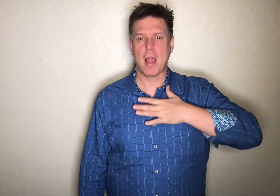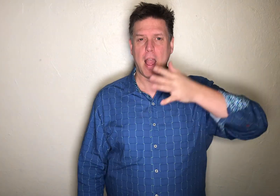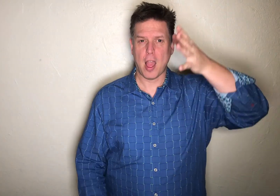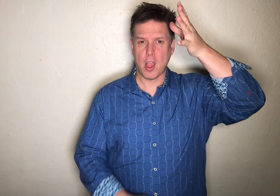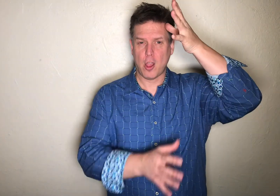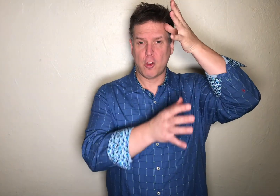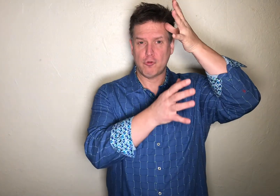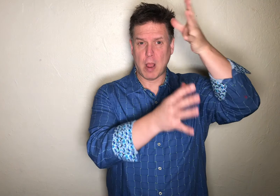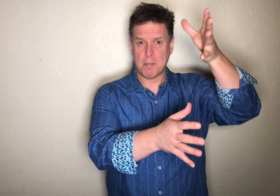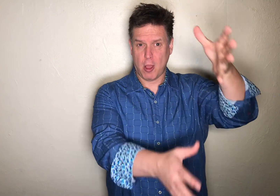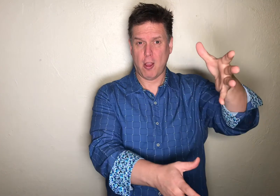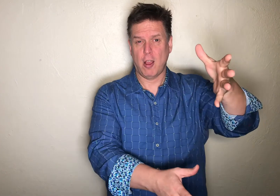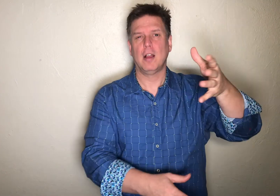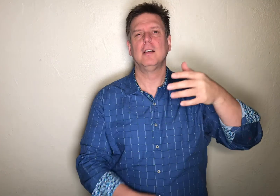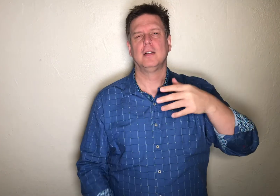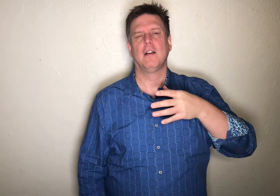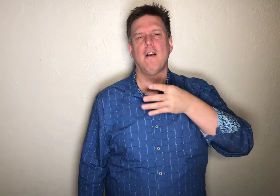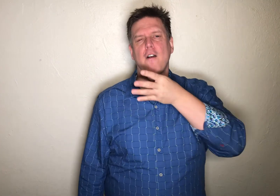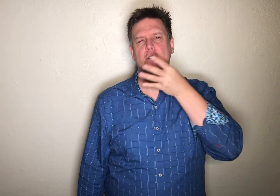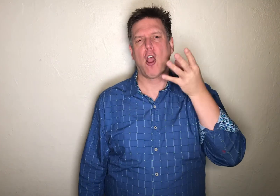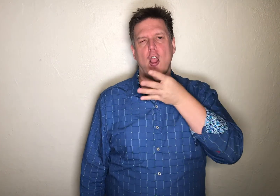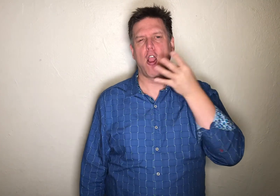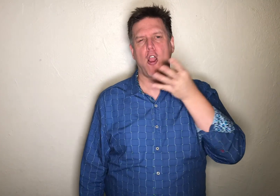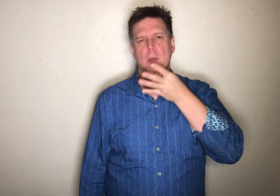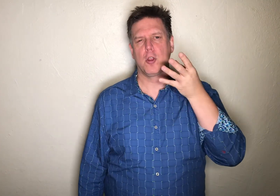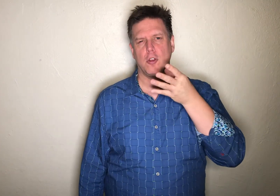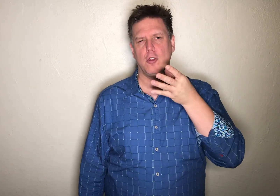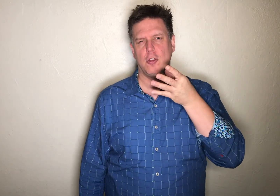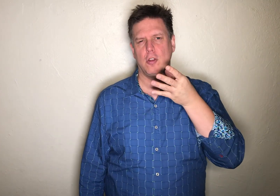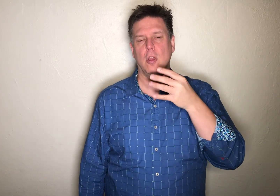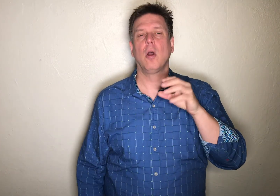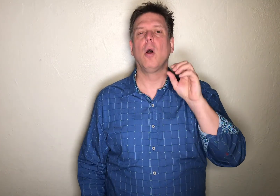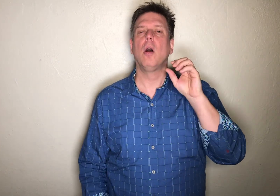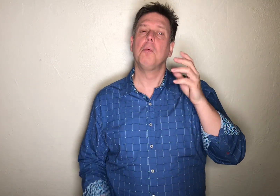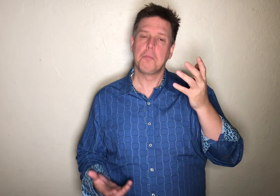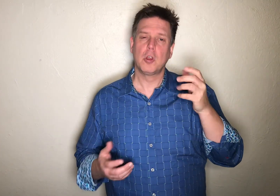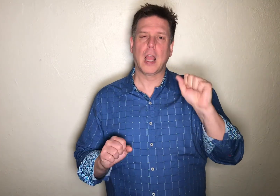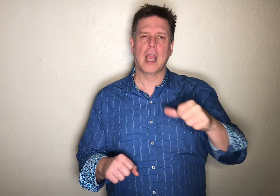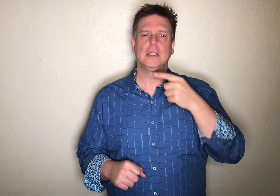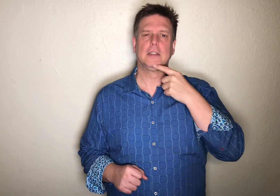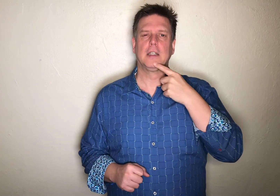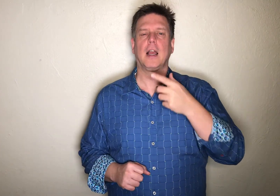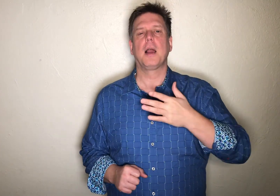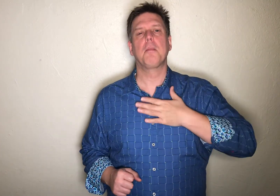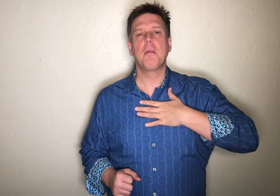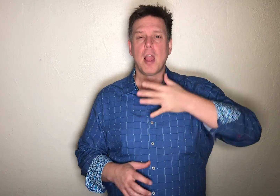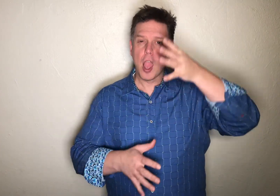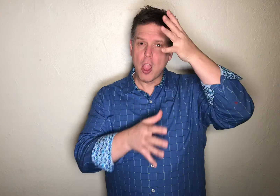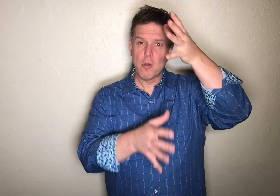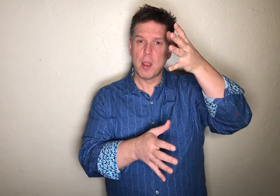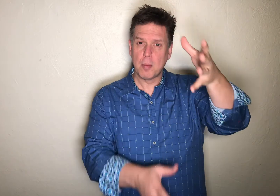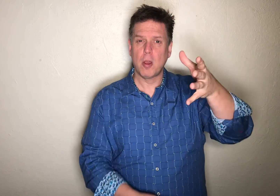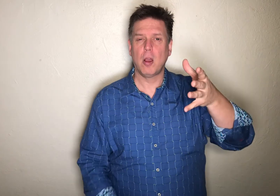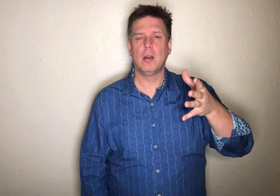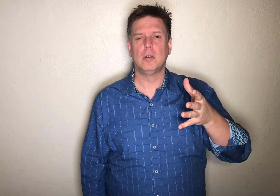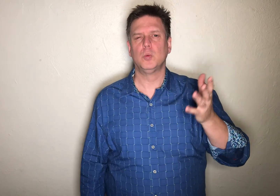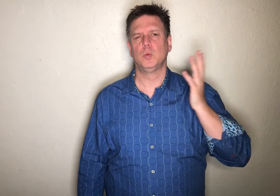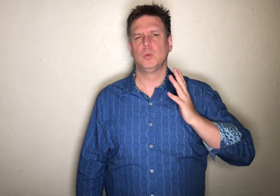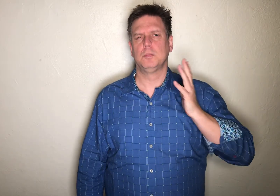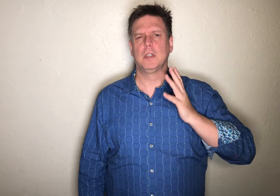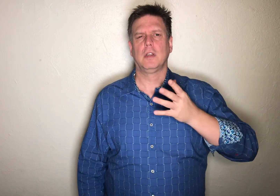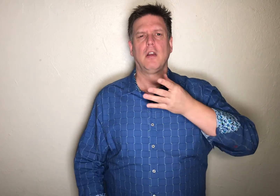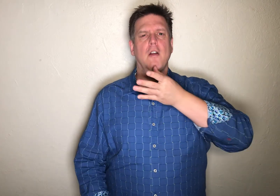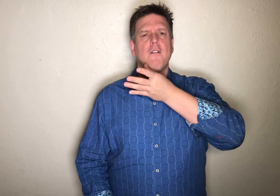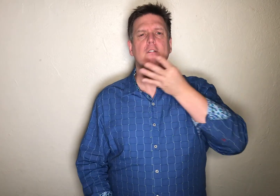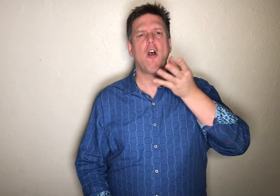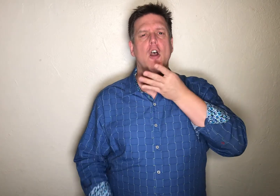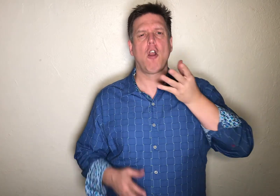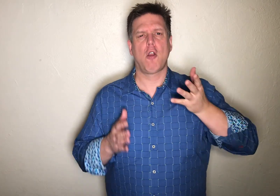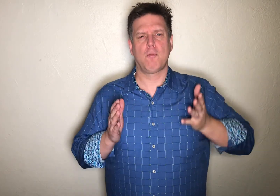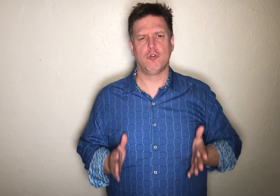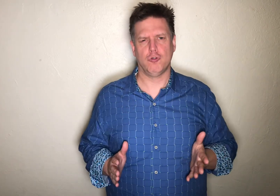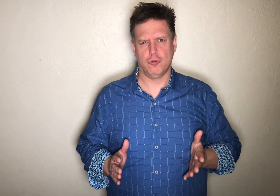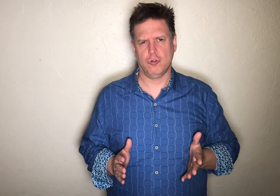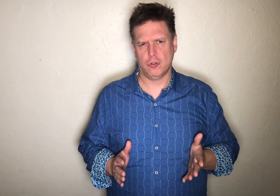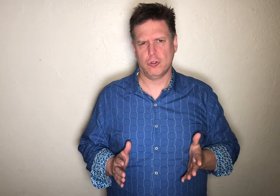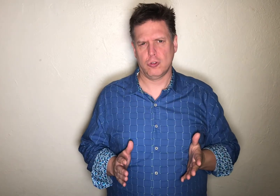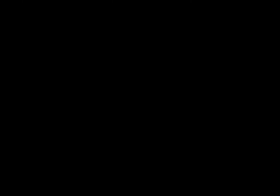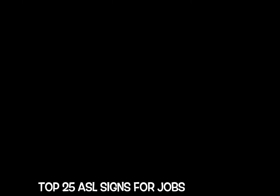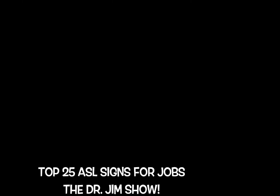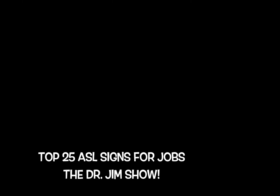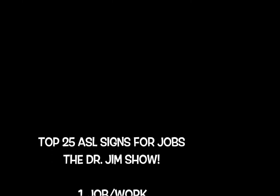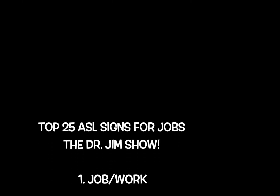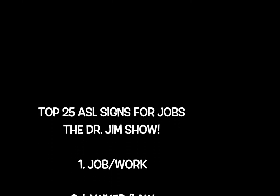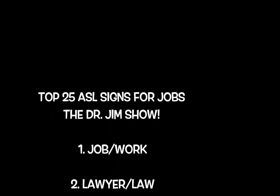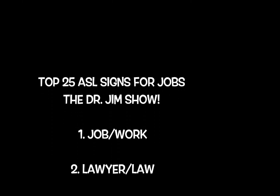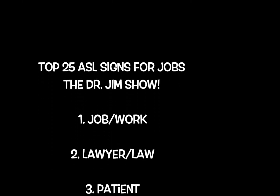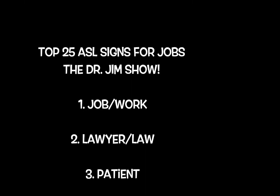farmer my grandpa was a farmer you could say my grandpa used to be a farmer